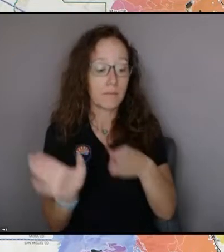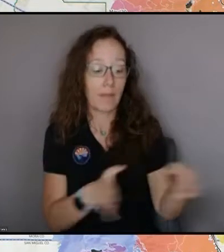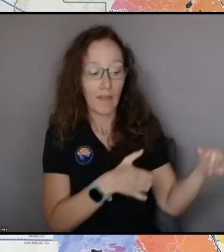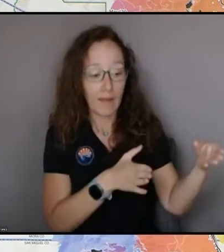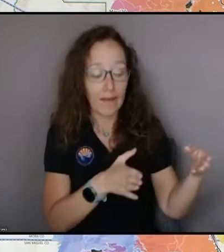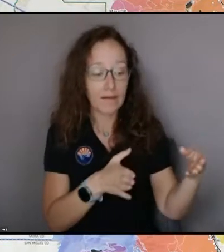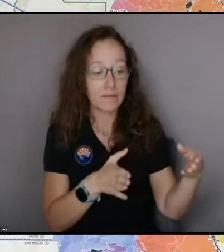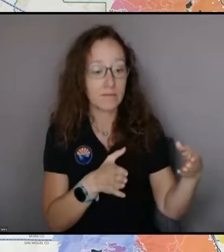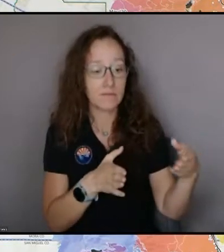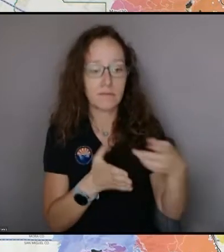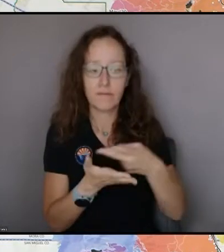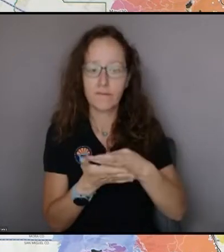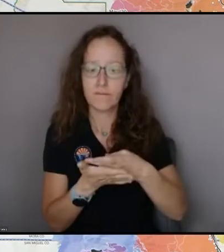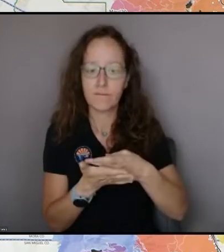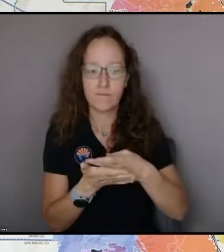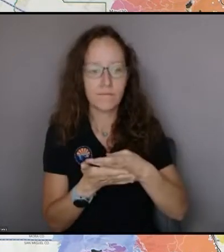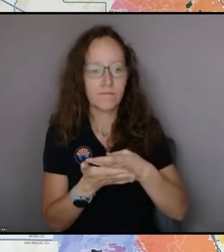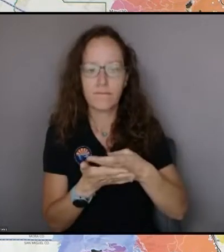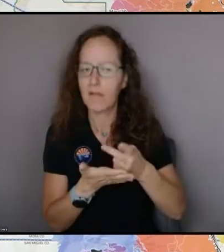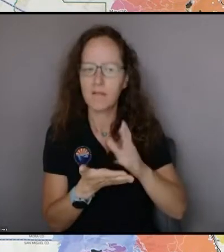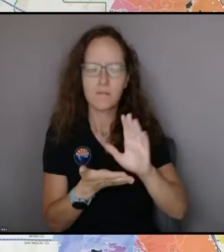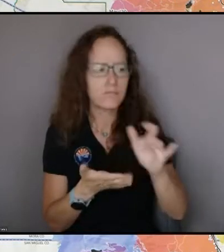weaknesses are so we can fix em. And one of my favorites is